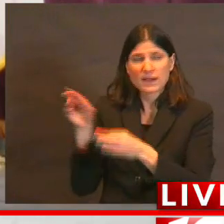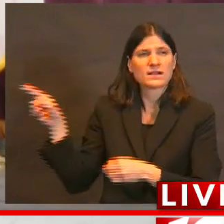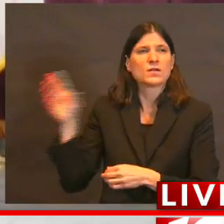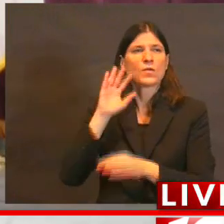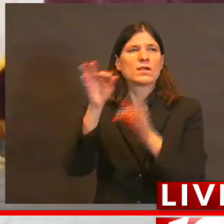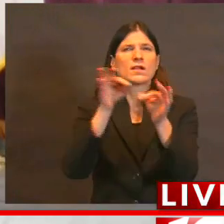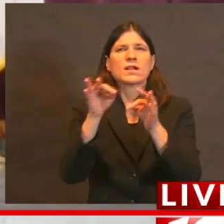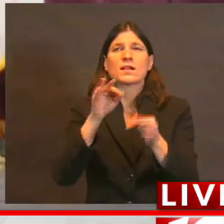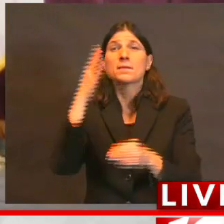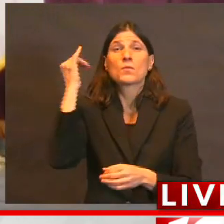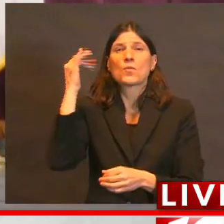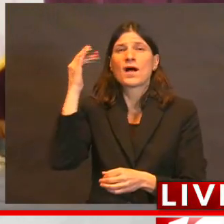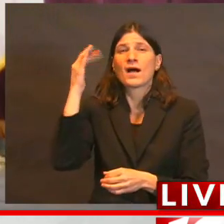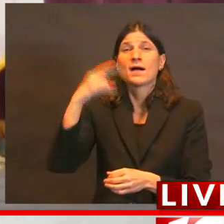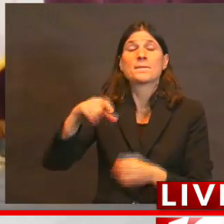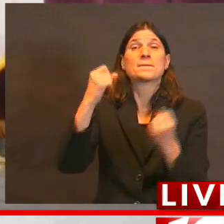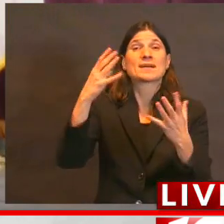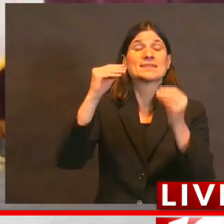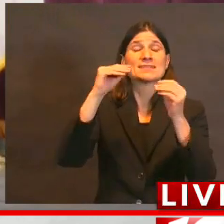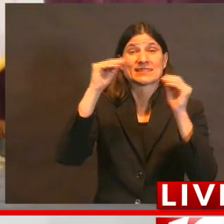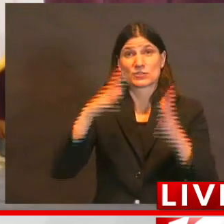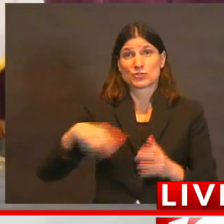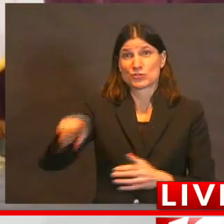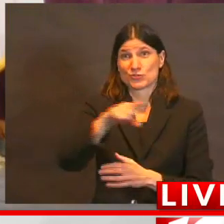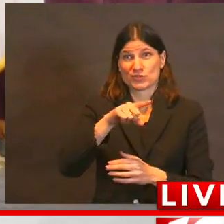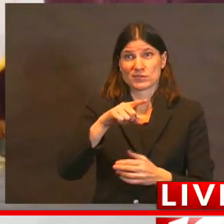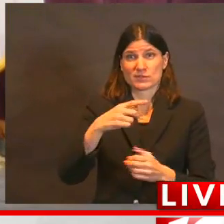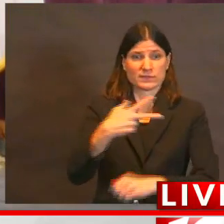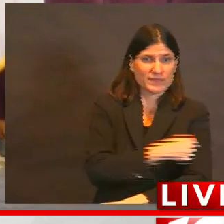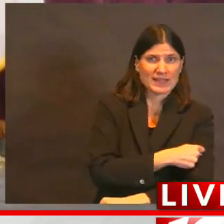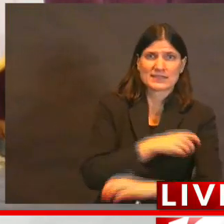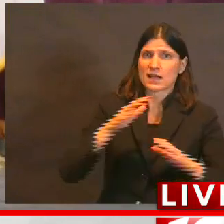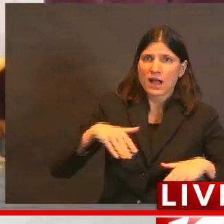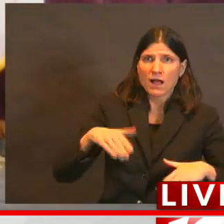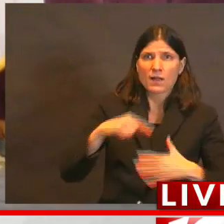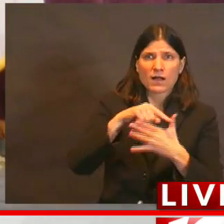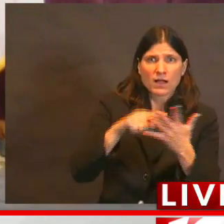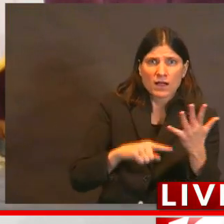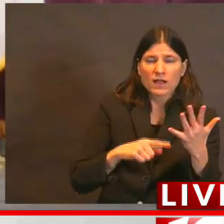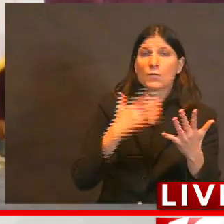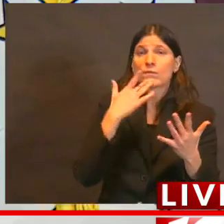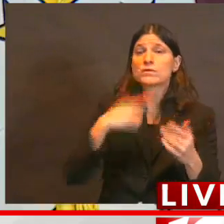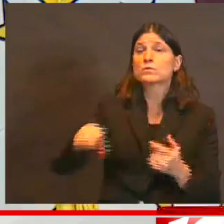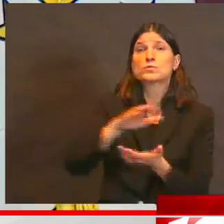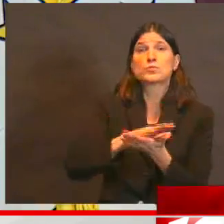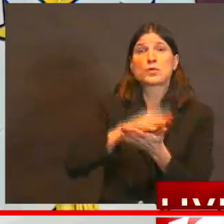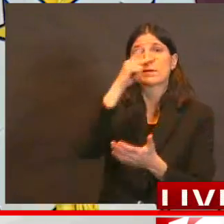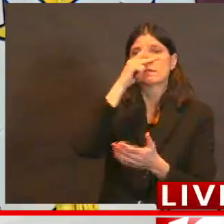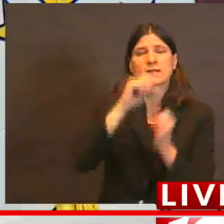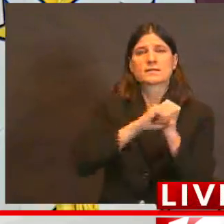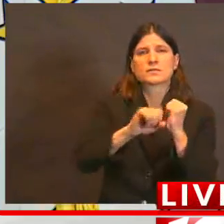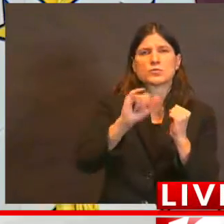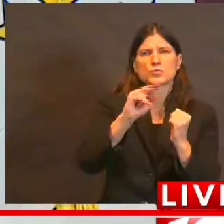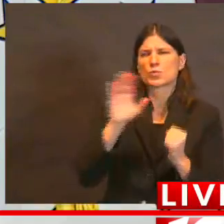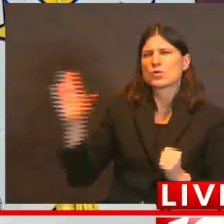CHILDREN IN THE PROTECTED SCHOOLS. CAN YOU TOUCH ON THAT AND SHOULD THE TEACHERS HAVE TALK AND PERHAPS GET THE VACCINE TO THIS SEEMS LIKE A LONG TIME TO THE END OF JUNE